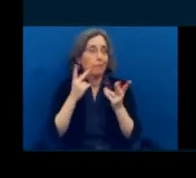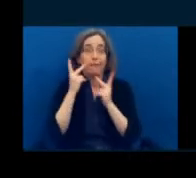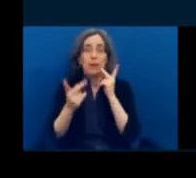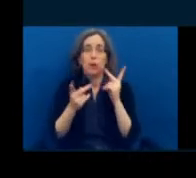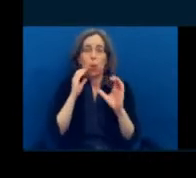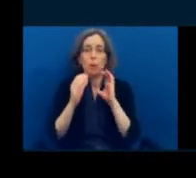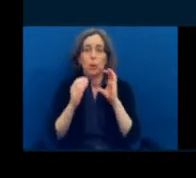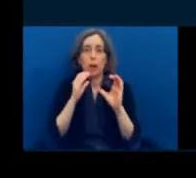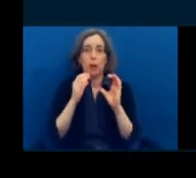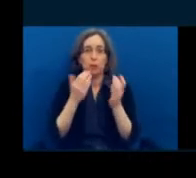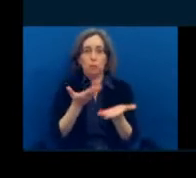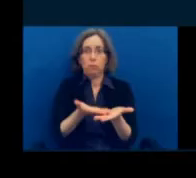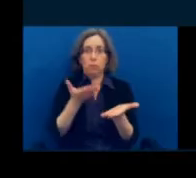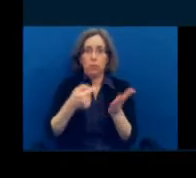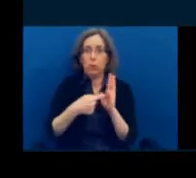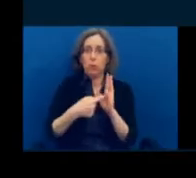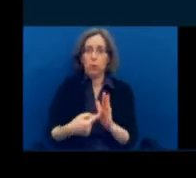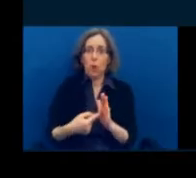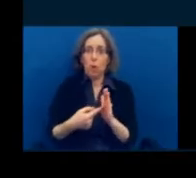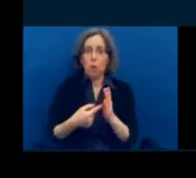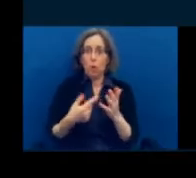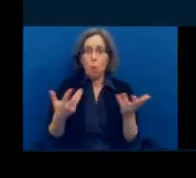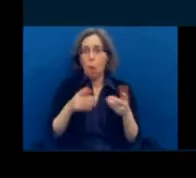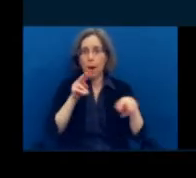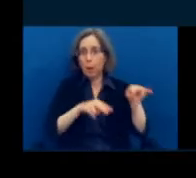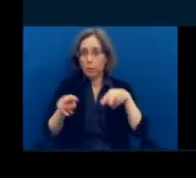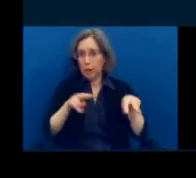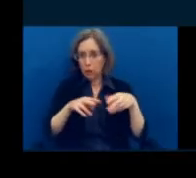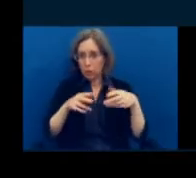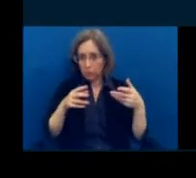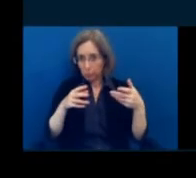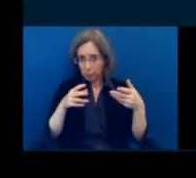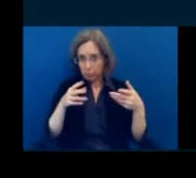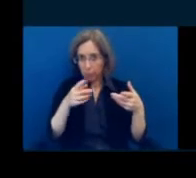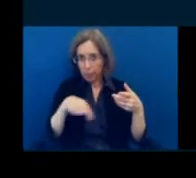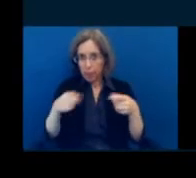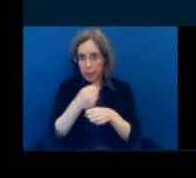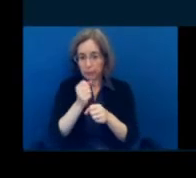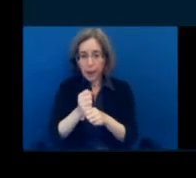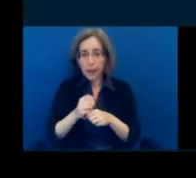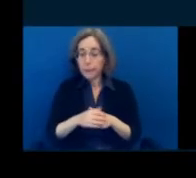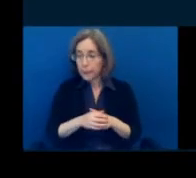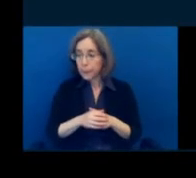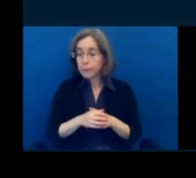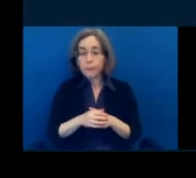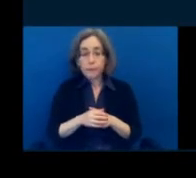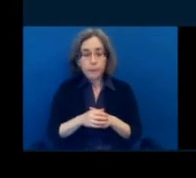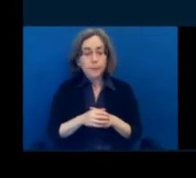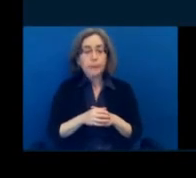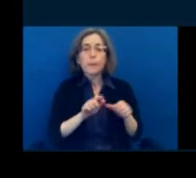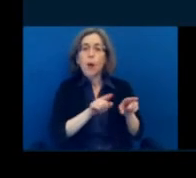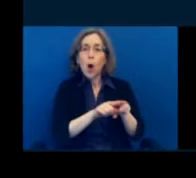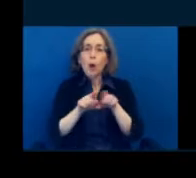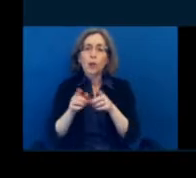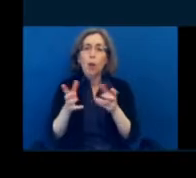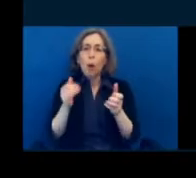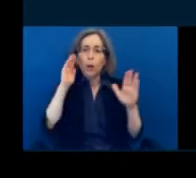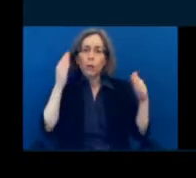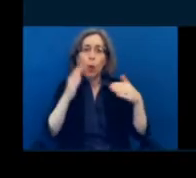RECORD THESE OBSERVATIONS. I ALSO WANT TO FOCUS ON THE ISSUE OF GENDER THAT'S